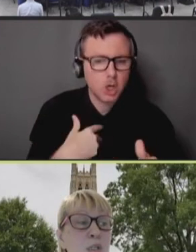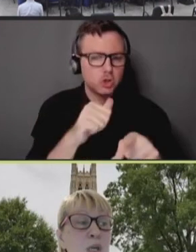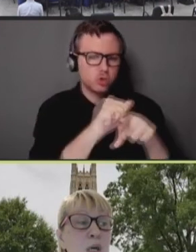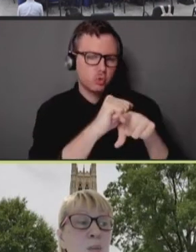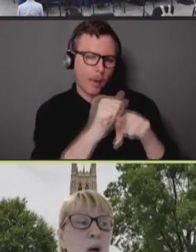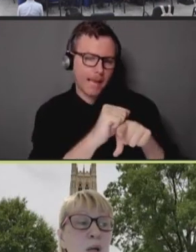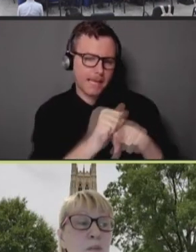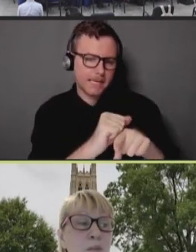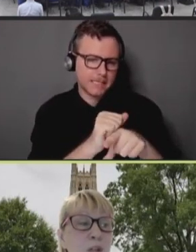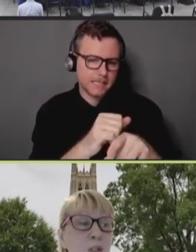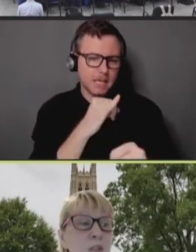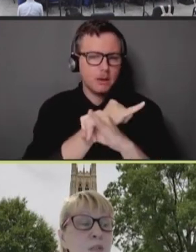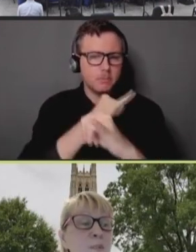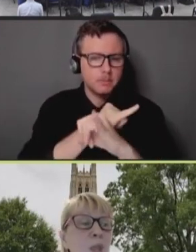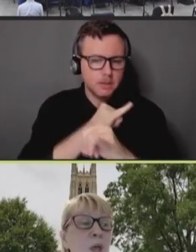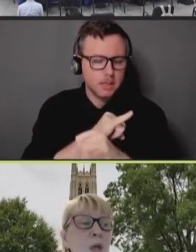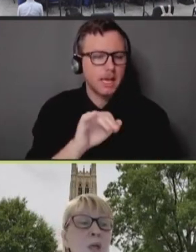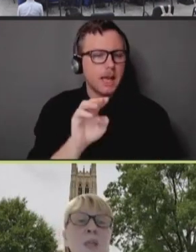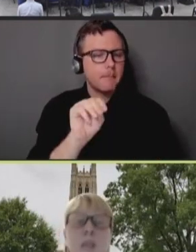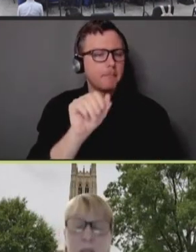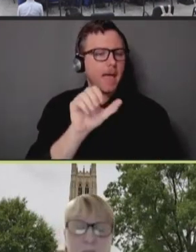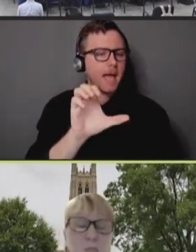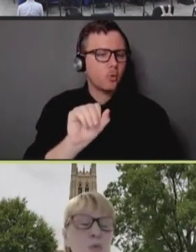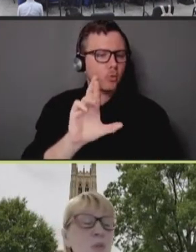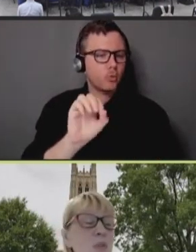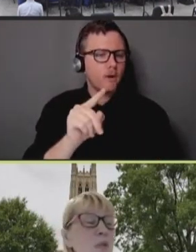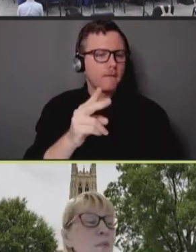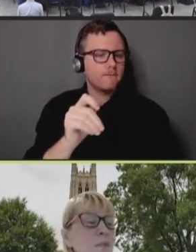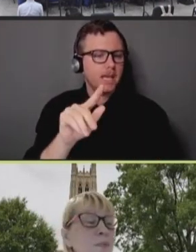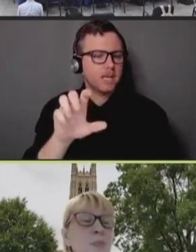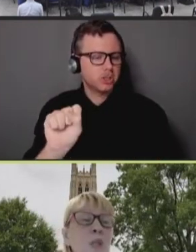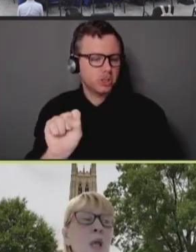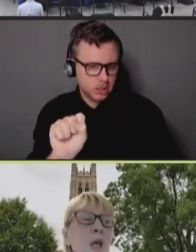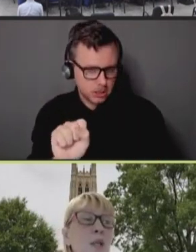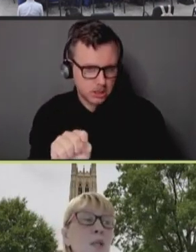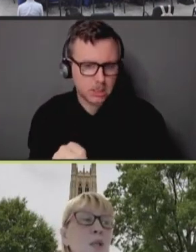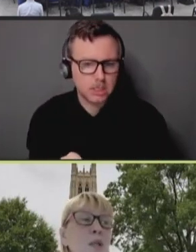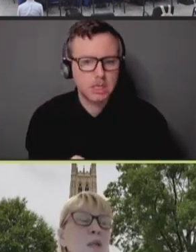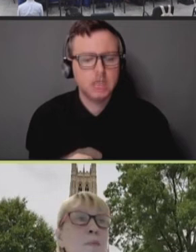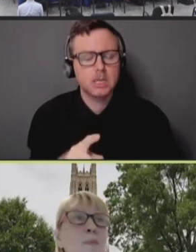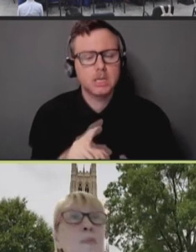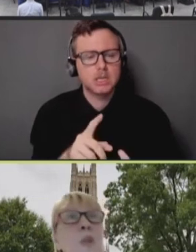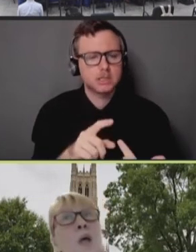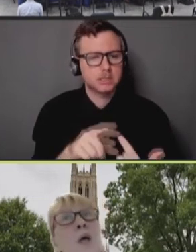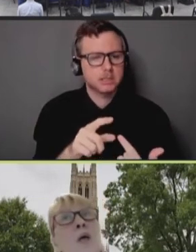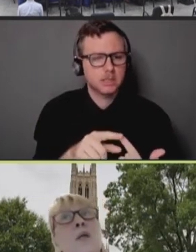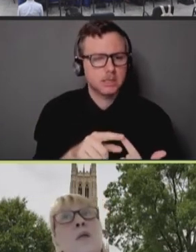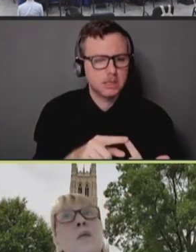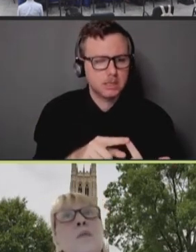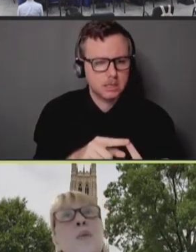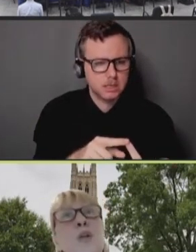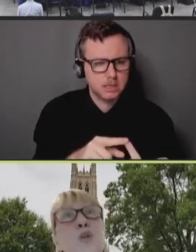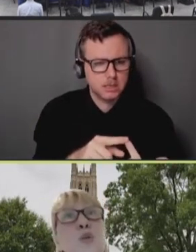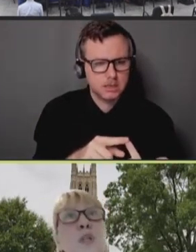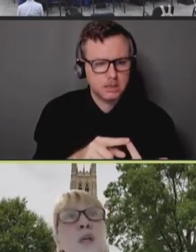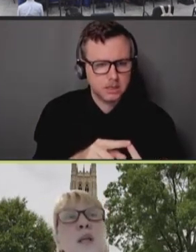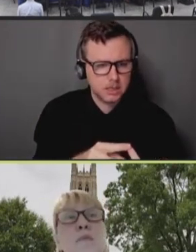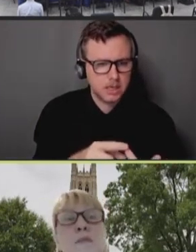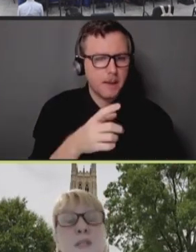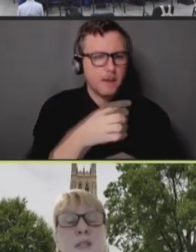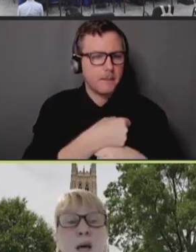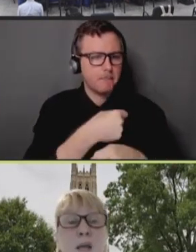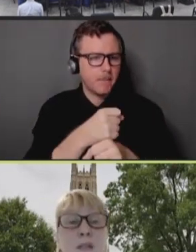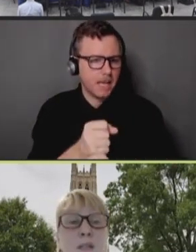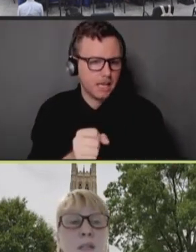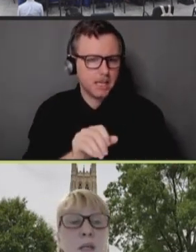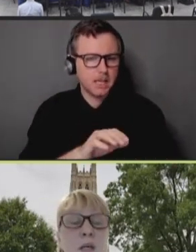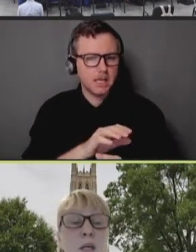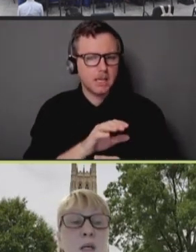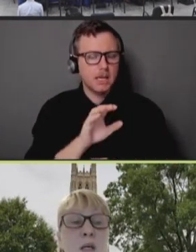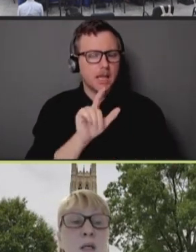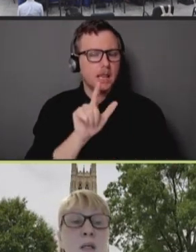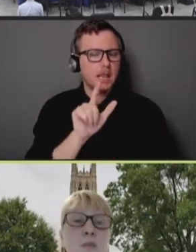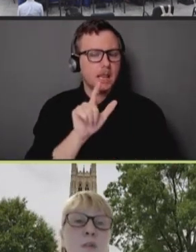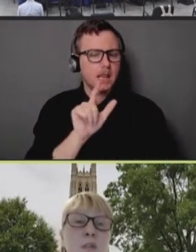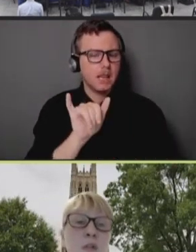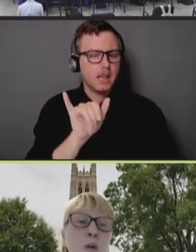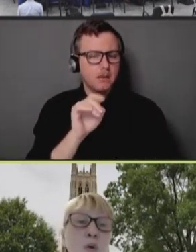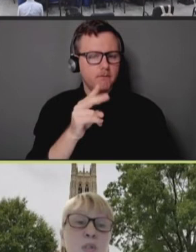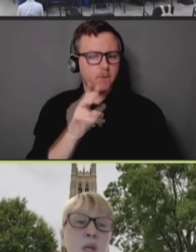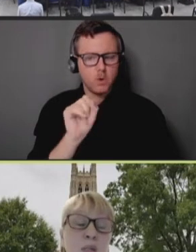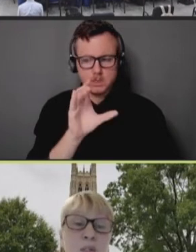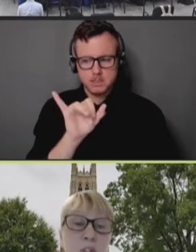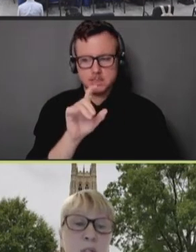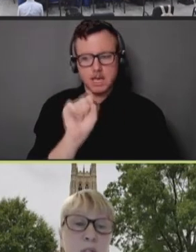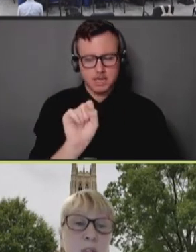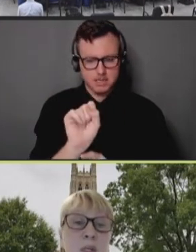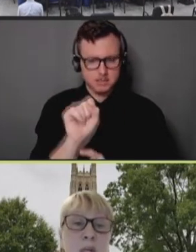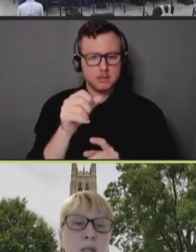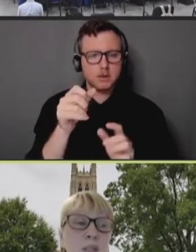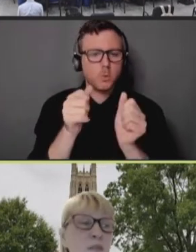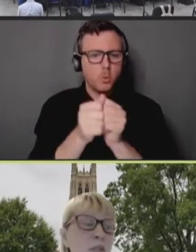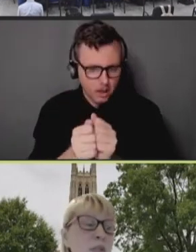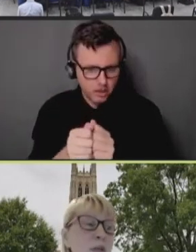macrophages, innate immunity, and producing lymphocytes, these cross antigens reactivity.